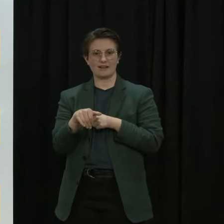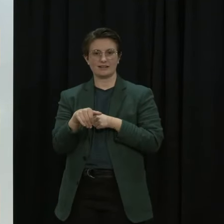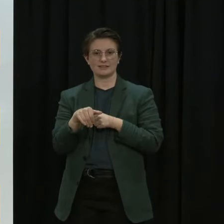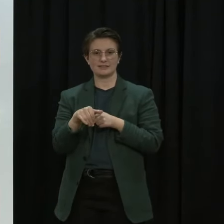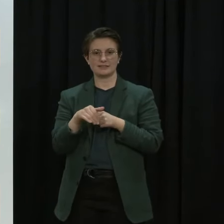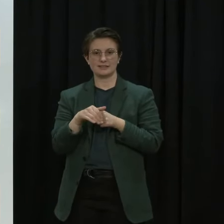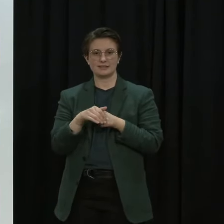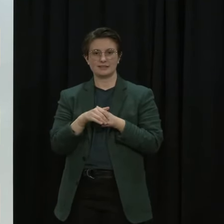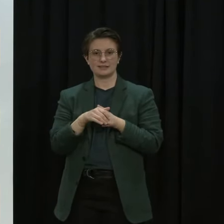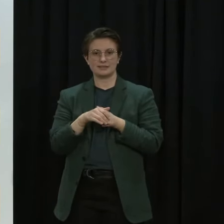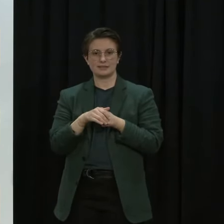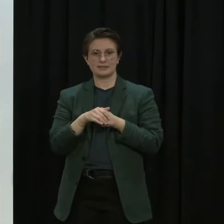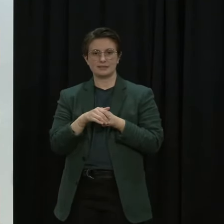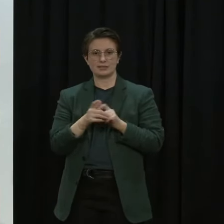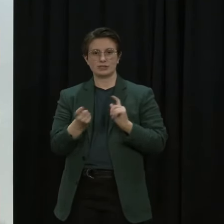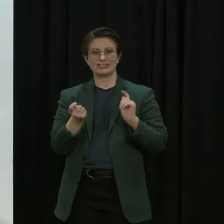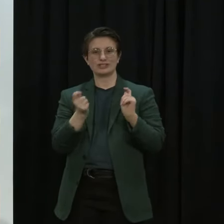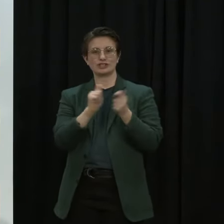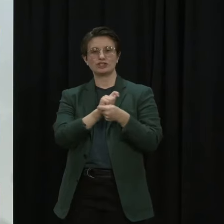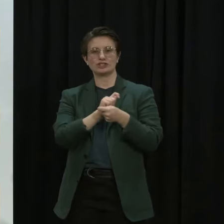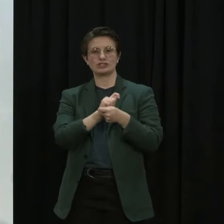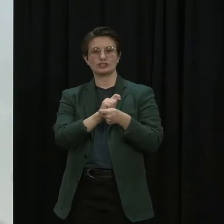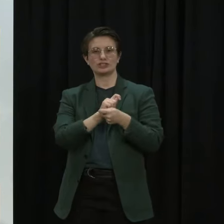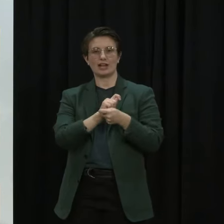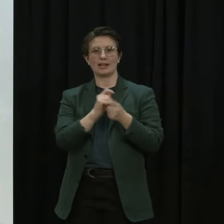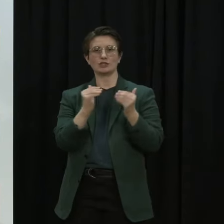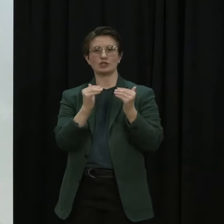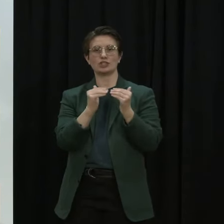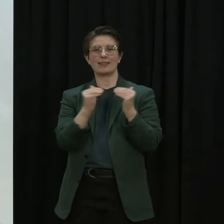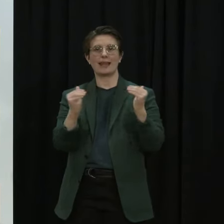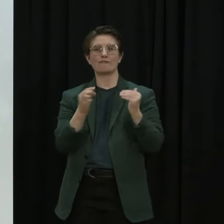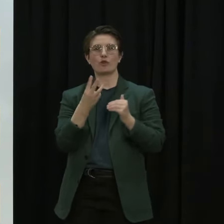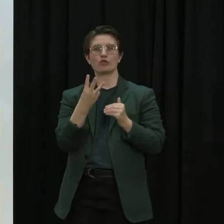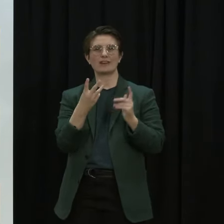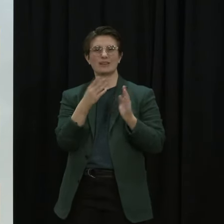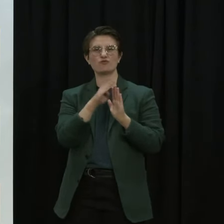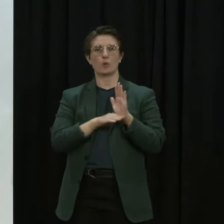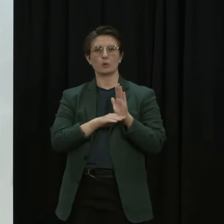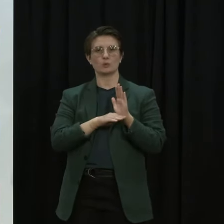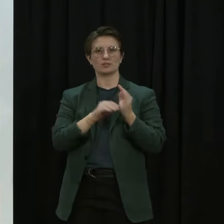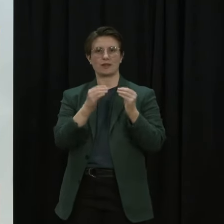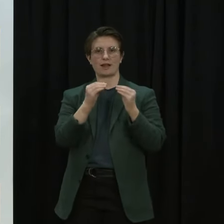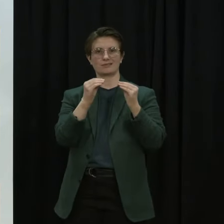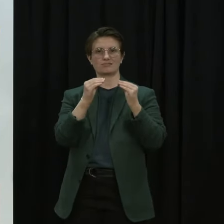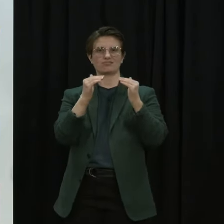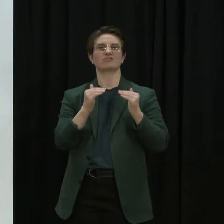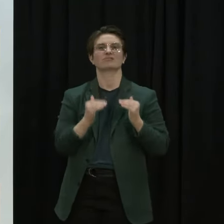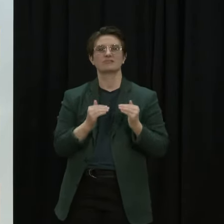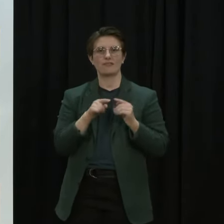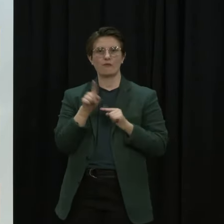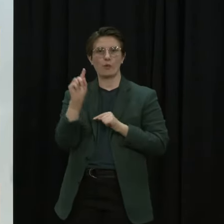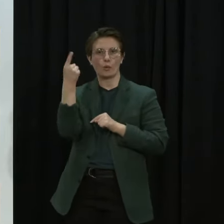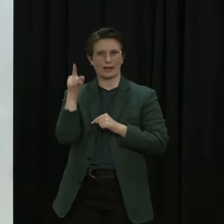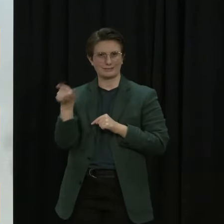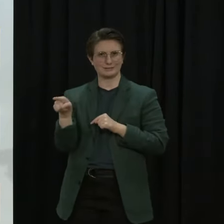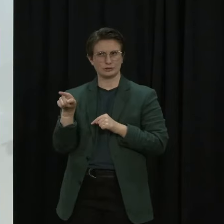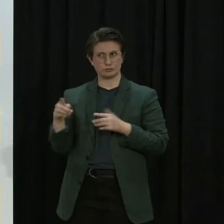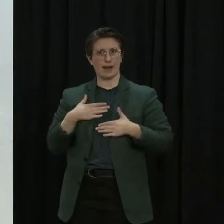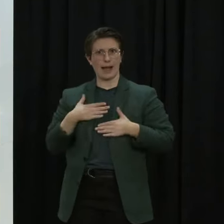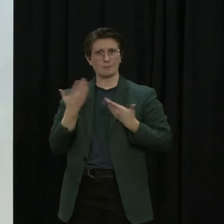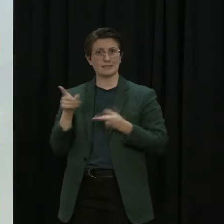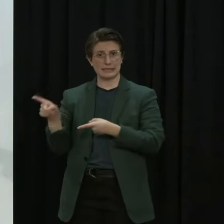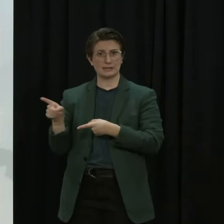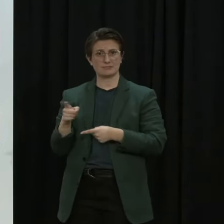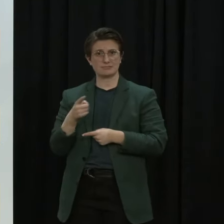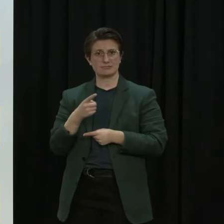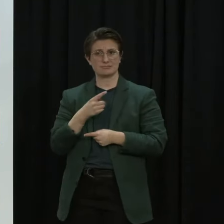ongoing community transition.